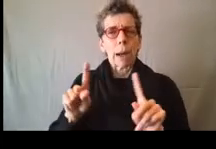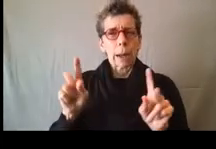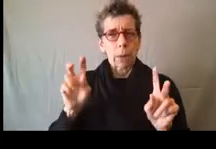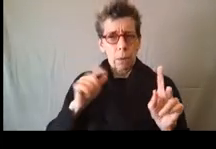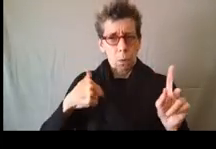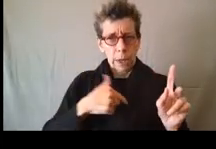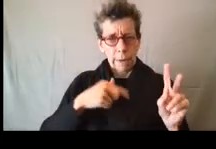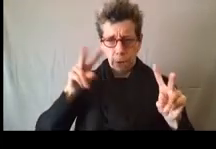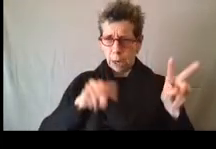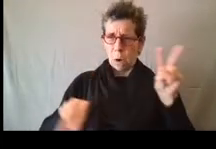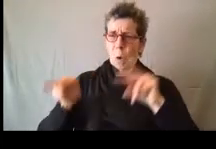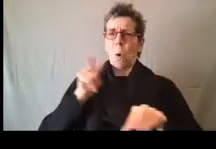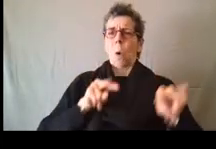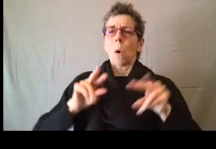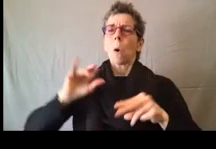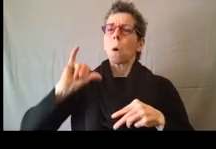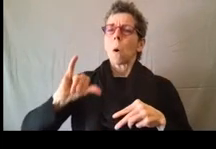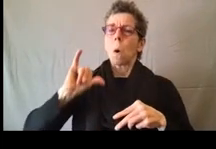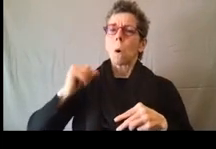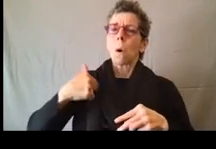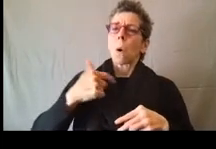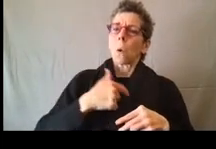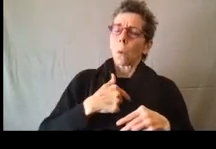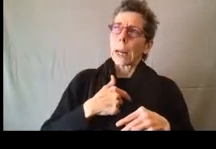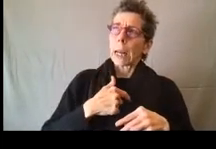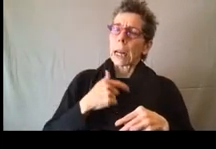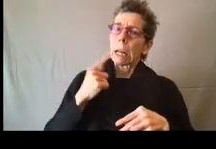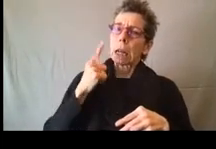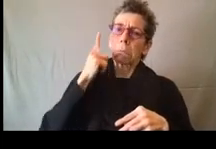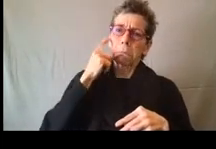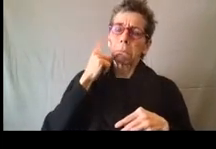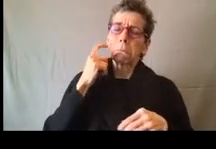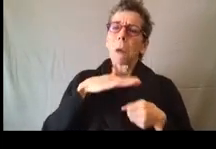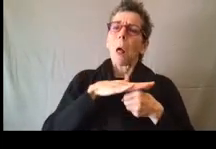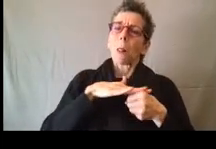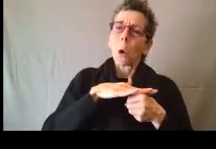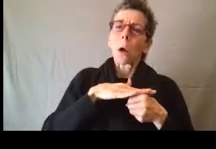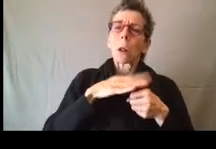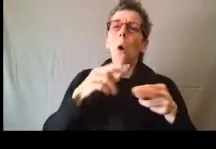amongst our team, we find that certainly local and regional banks seem to be offering personalization